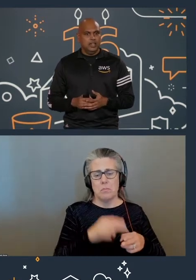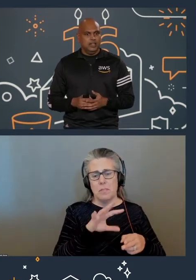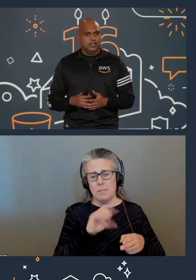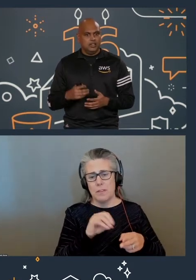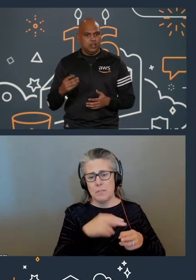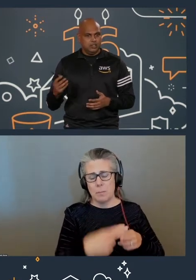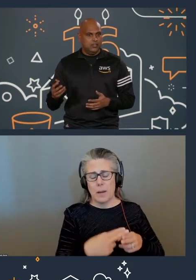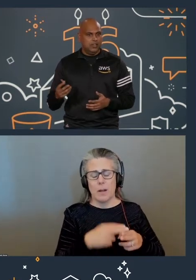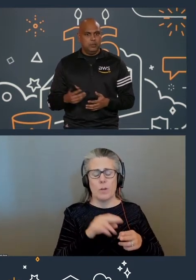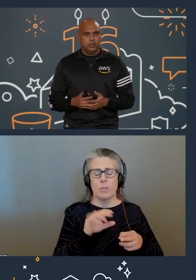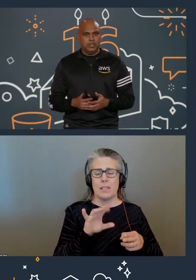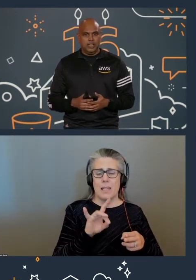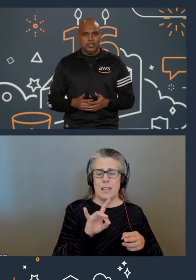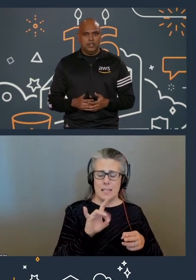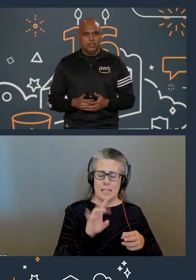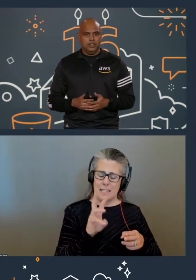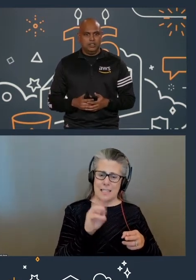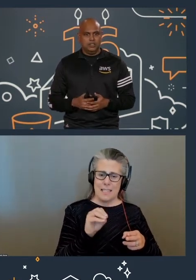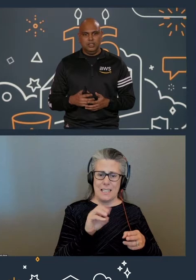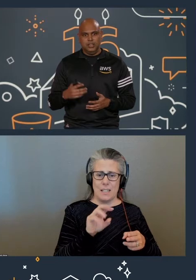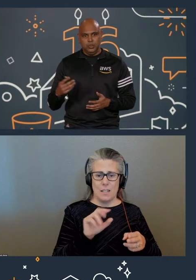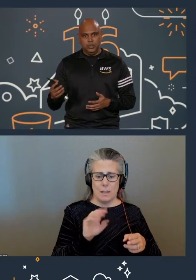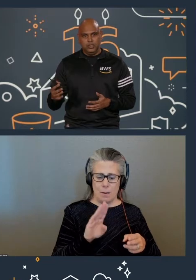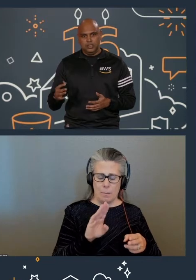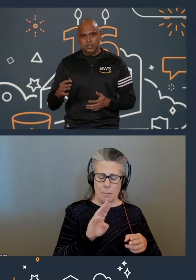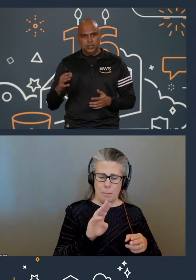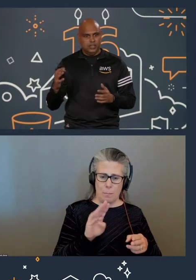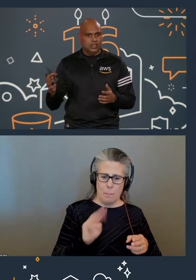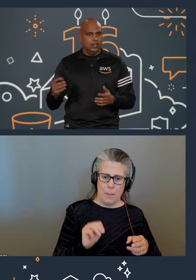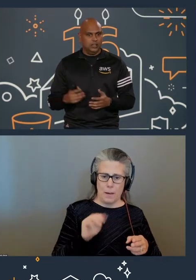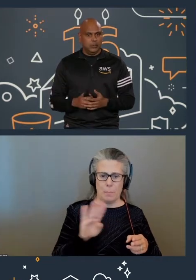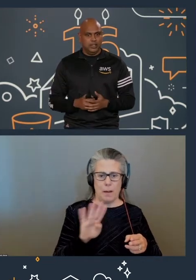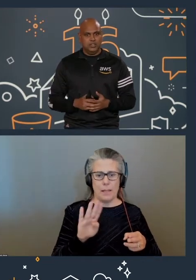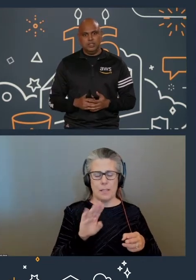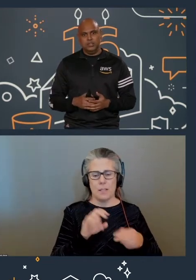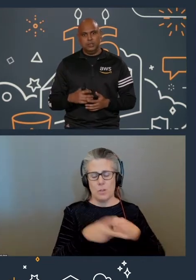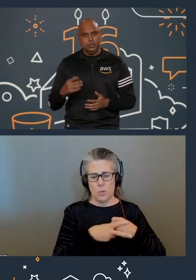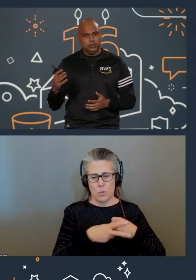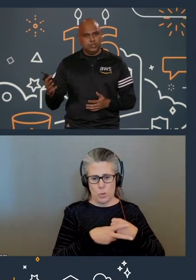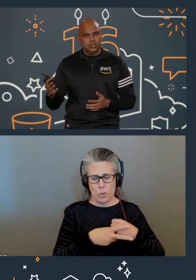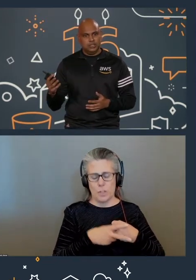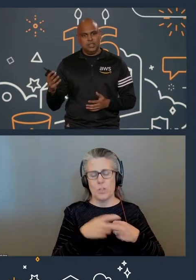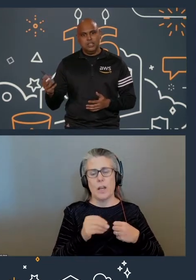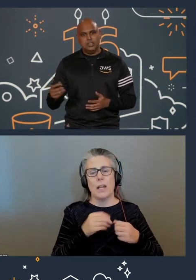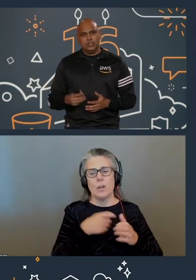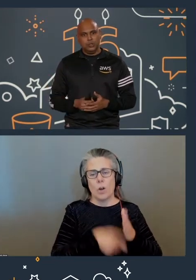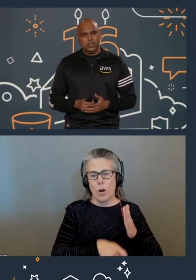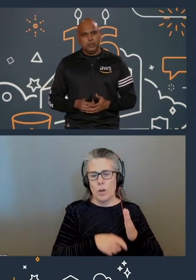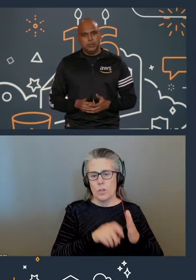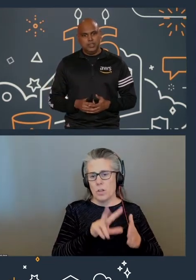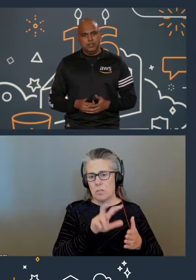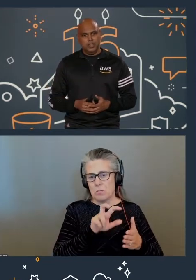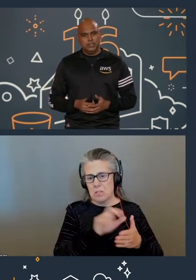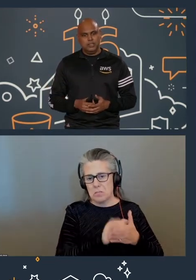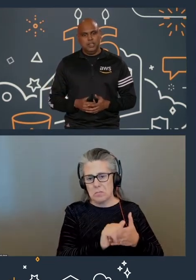and it costs roughly about $300 in the US, or in the North American region, to use these storage optimized devices.